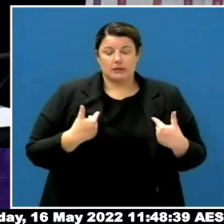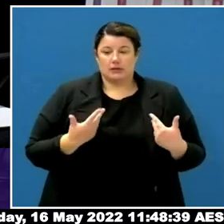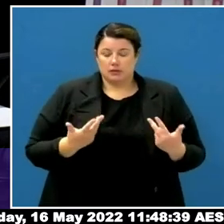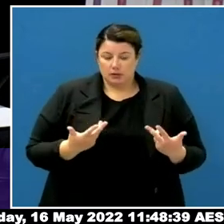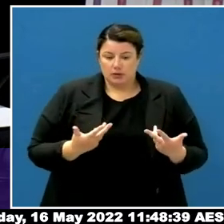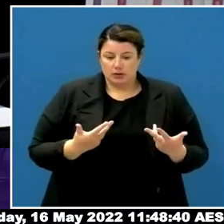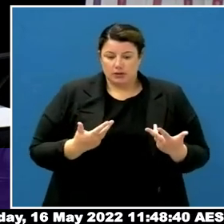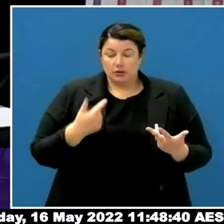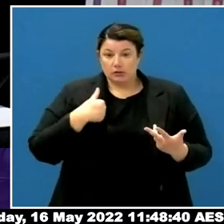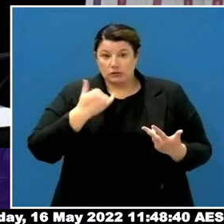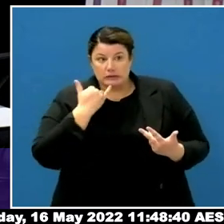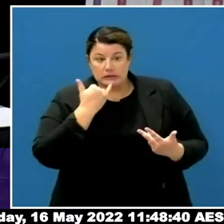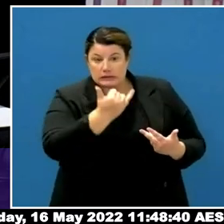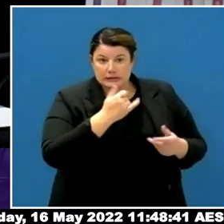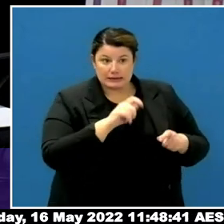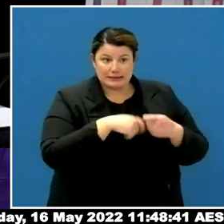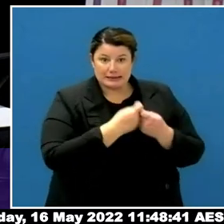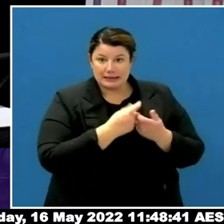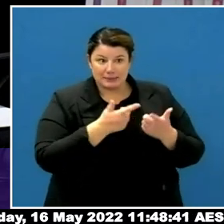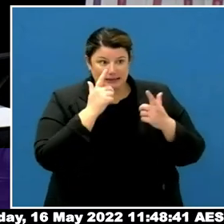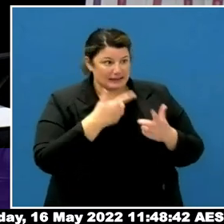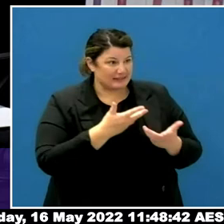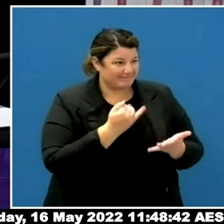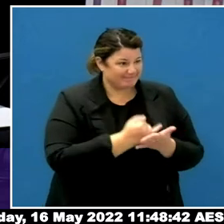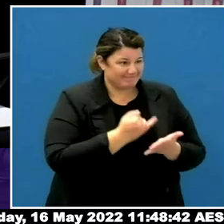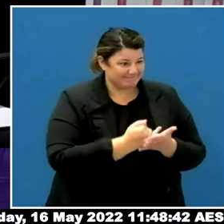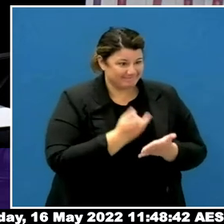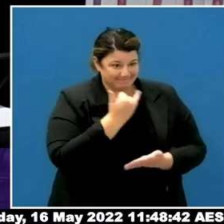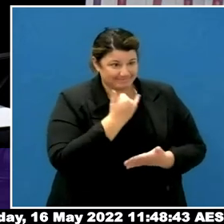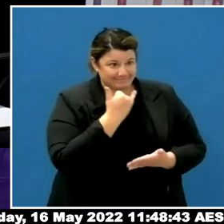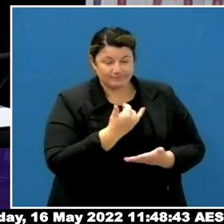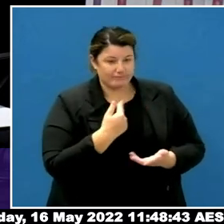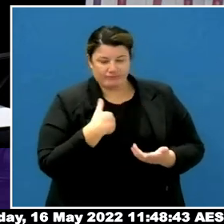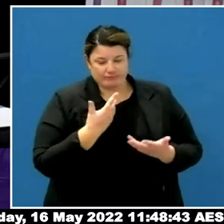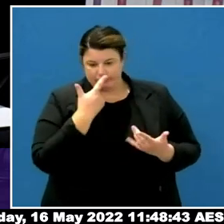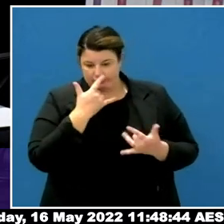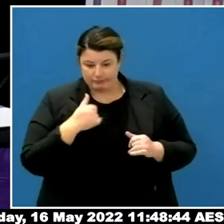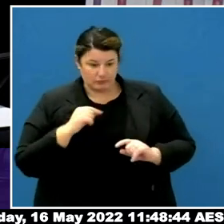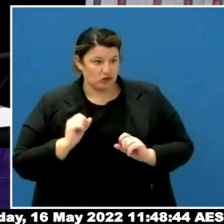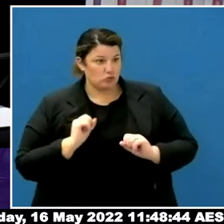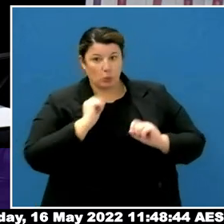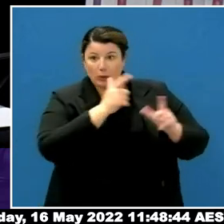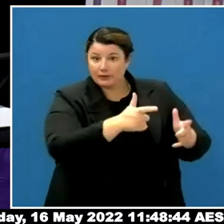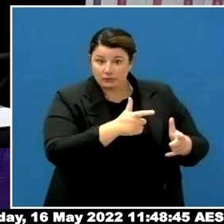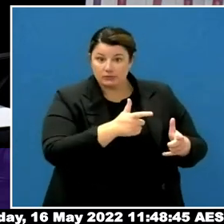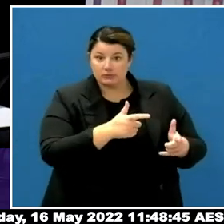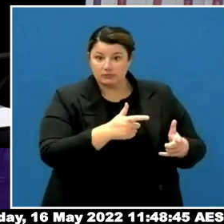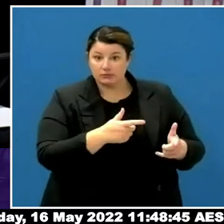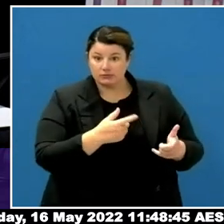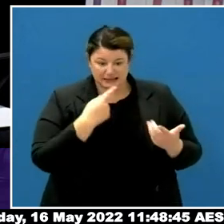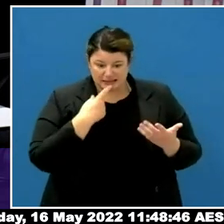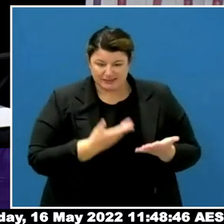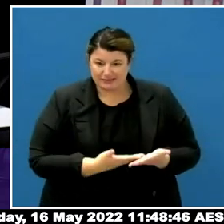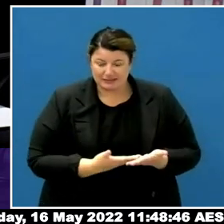Never got contacted, so I just turned up and said to them, "That's outlandish, his plan's